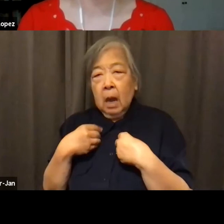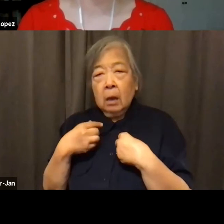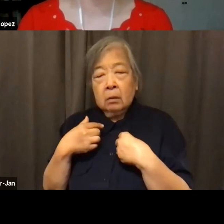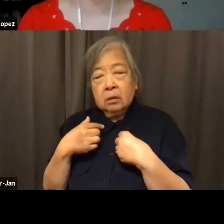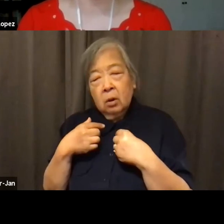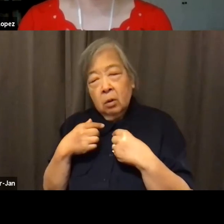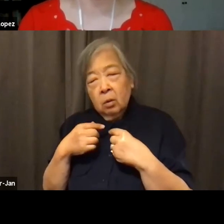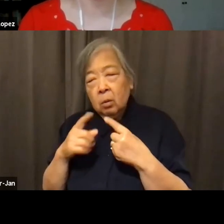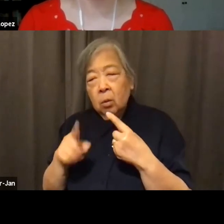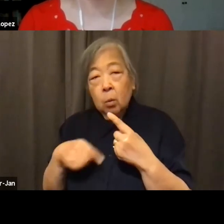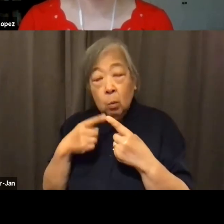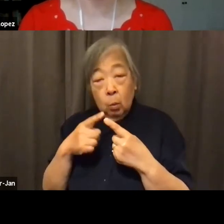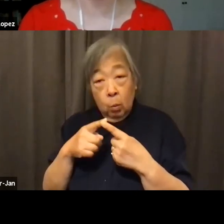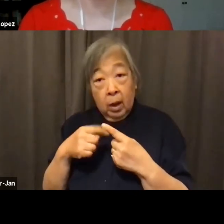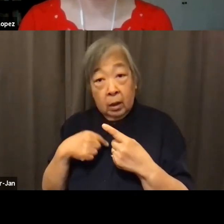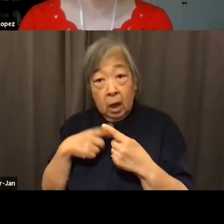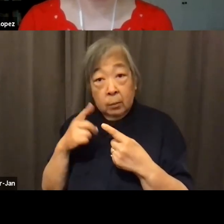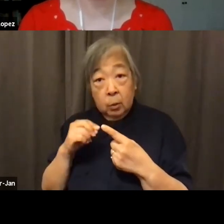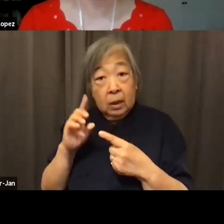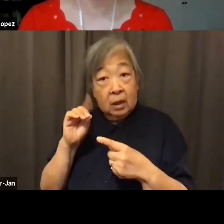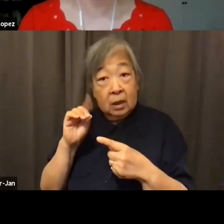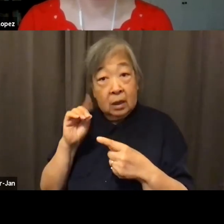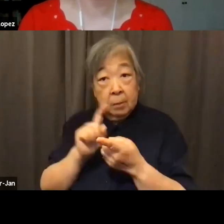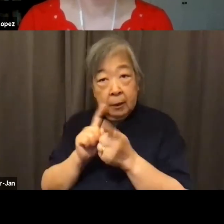doing document conversion, things like that.